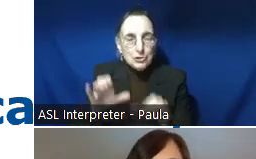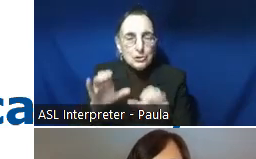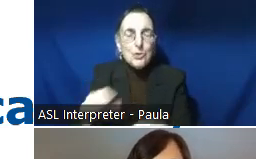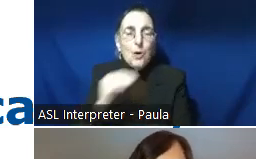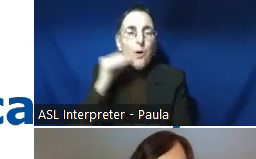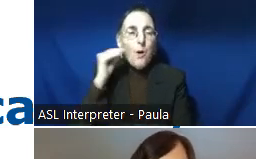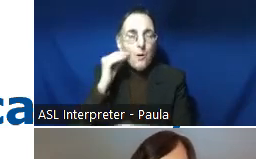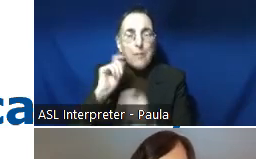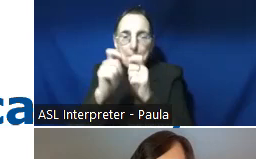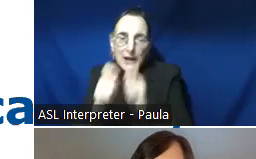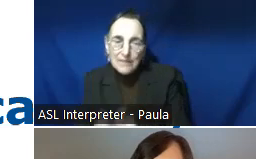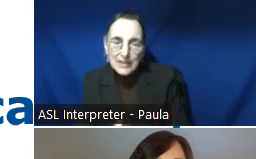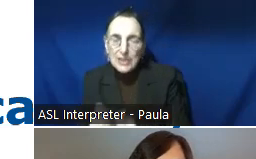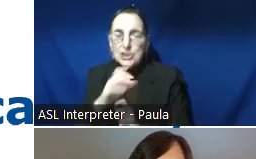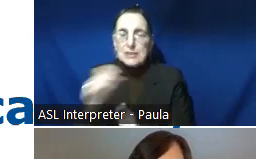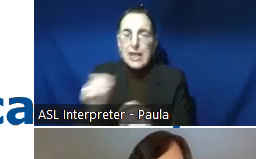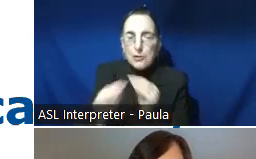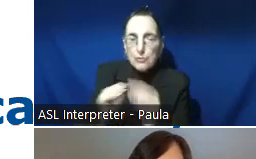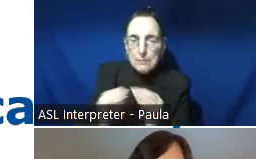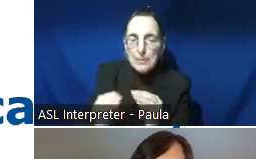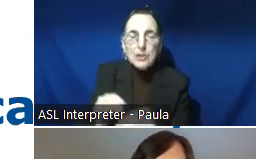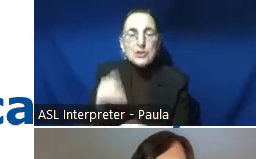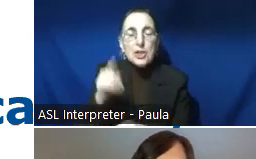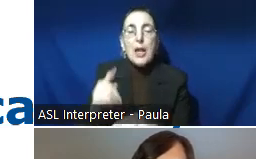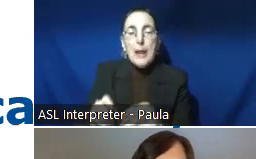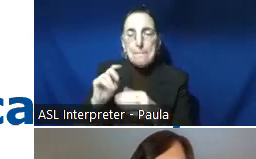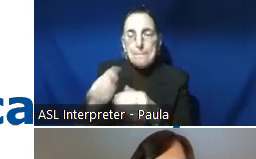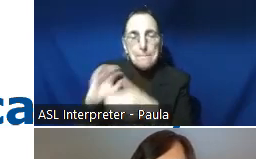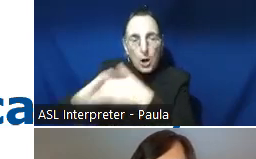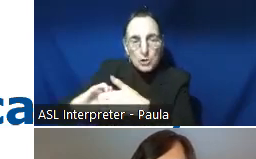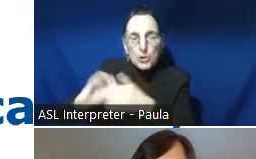focus on partnerships with housing organizations? These partnerships